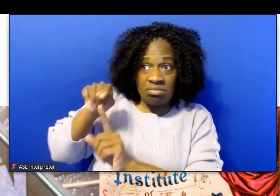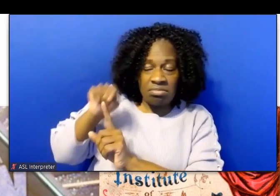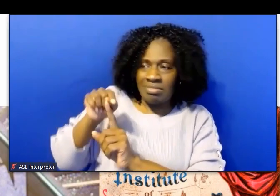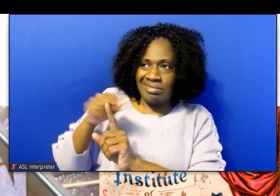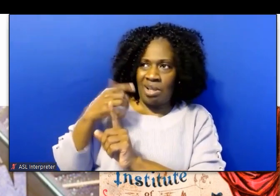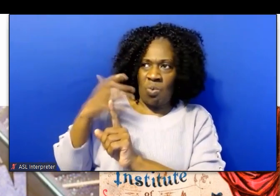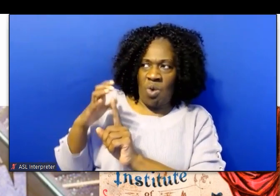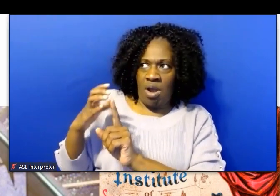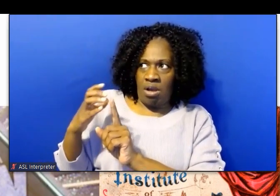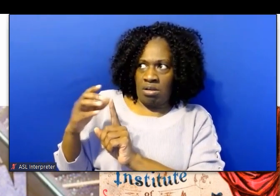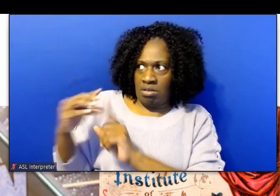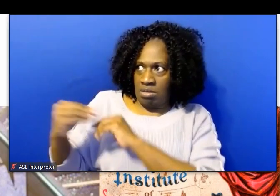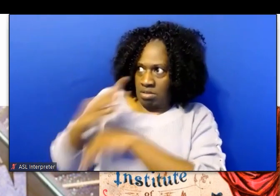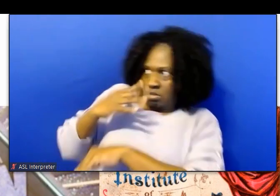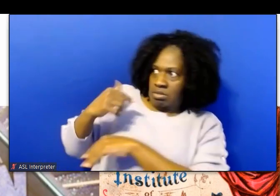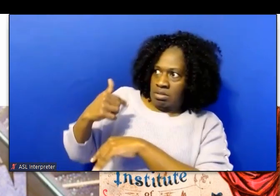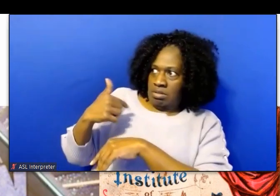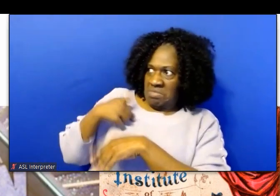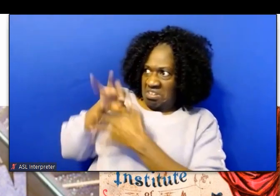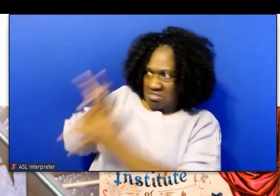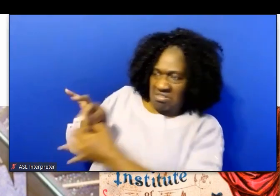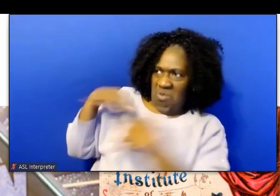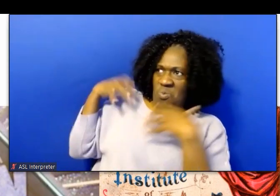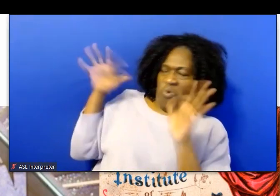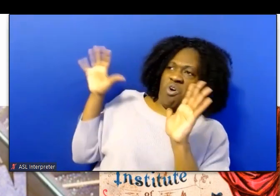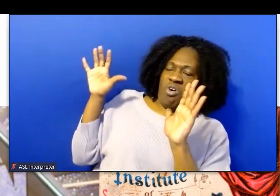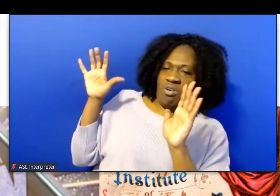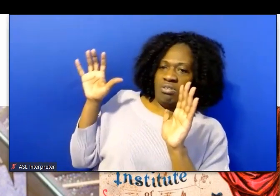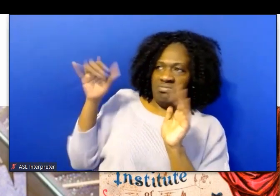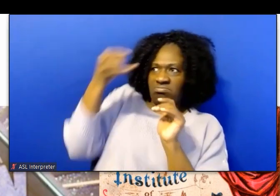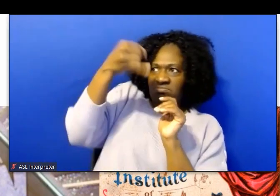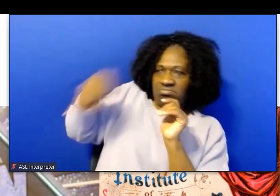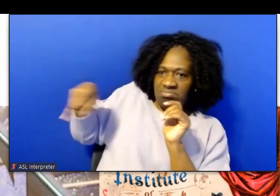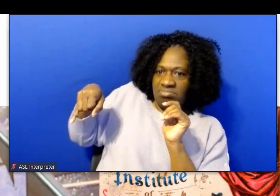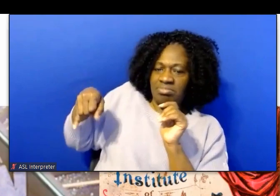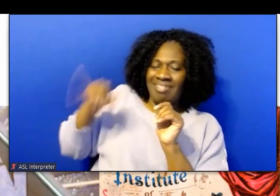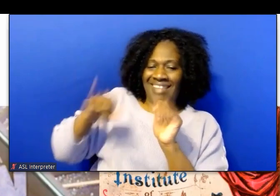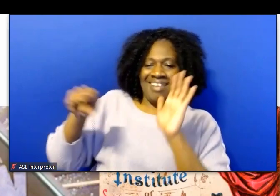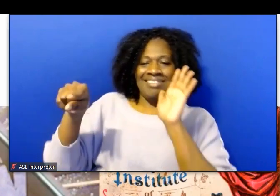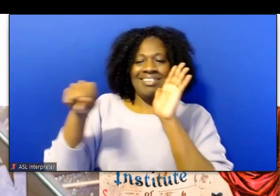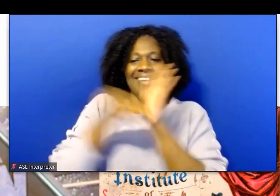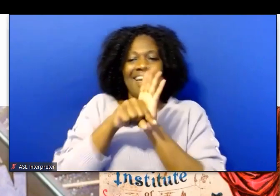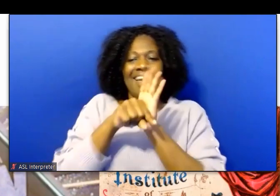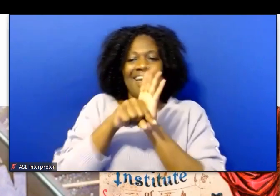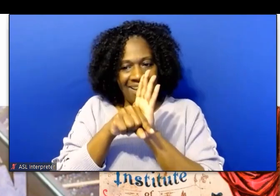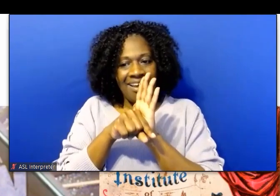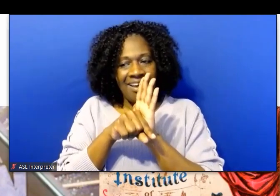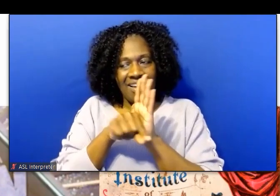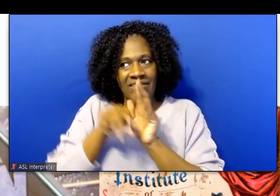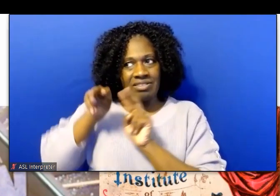to catch it or you didn't want to be associated with them. That is a very negative way of looking at disability